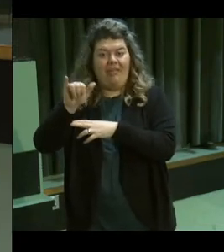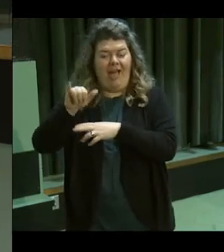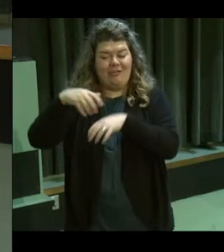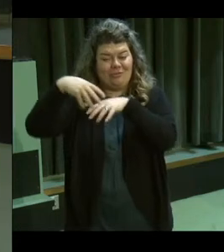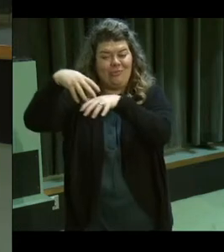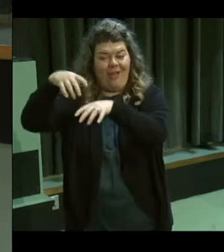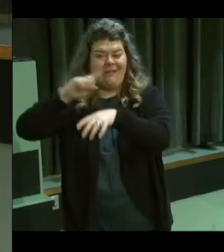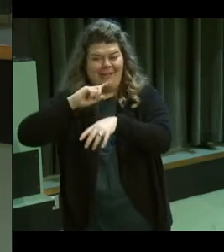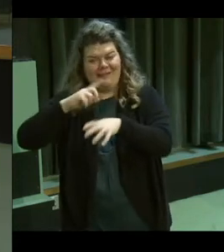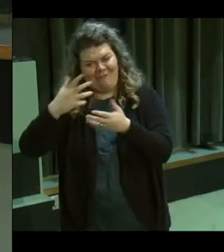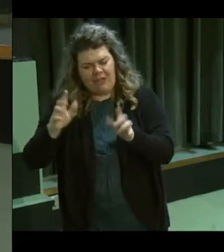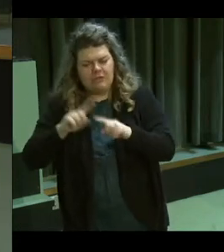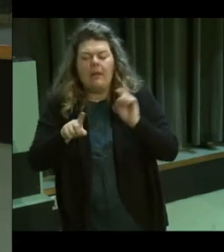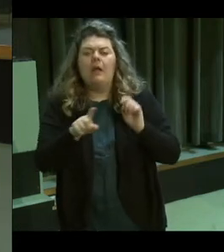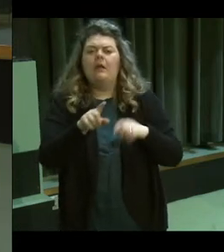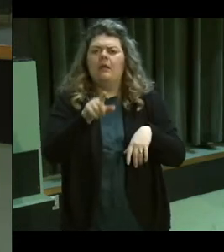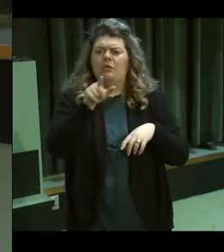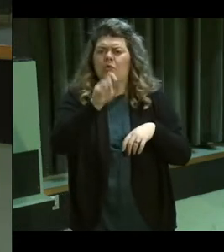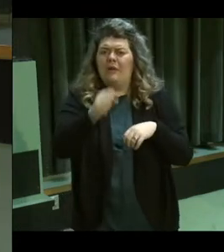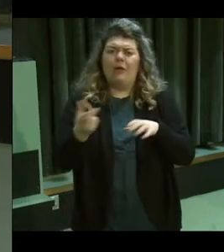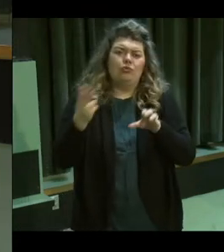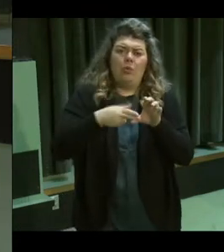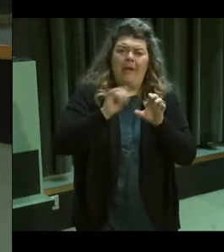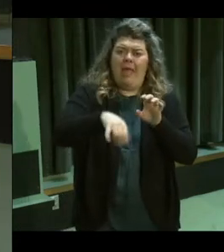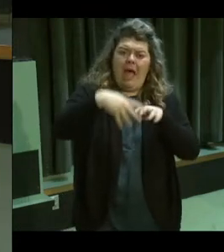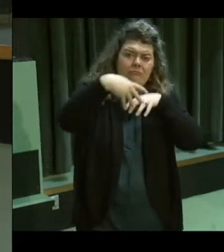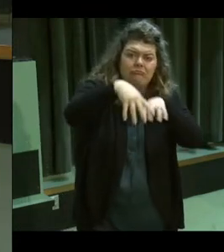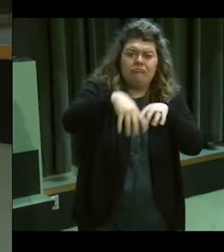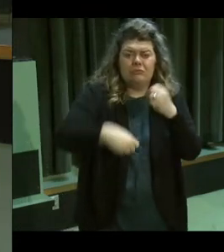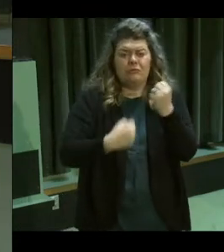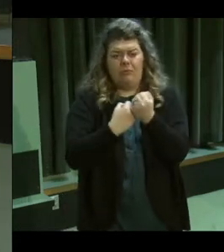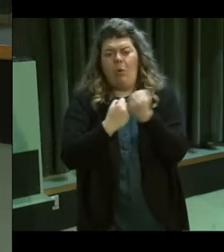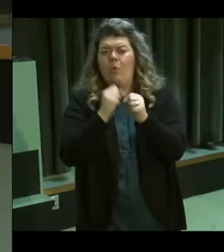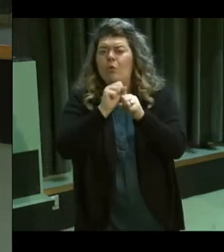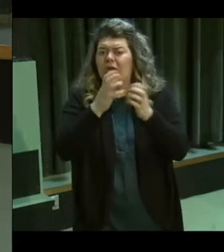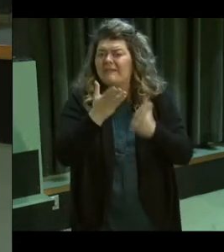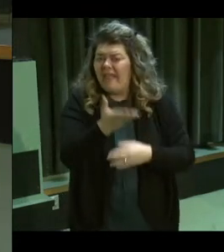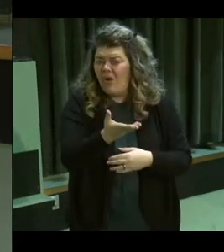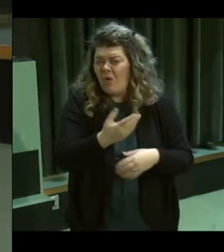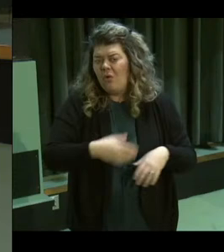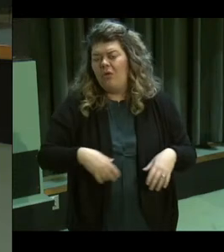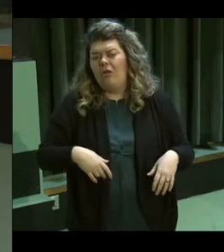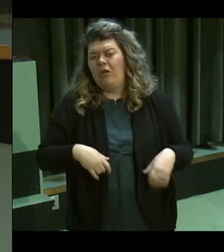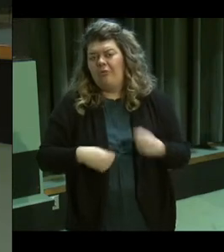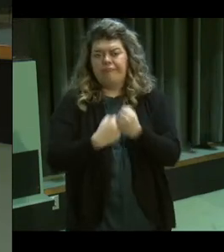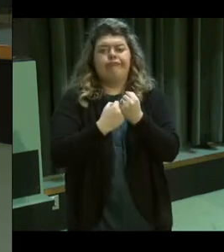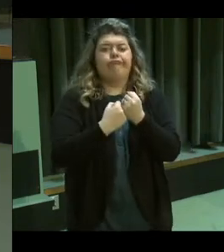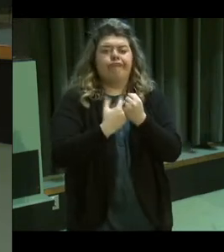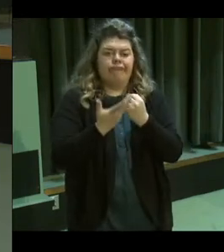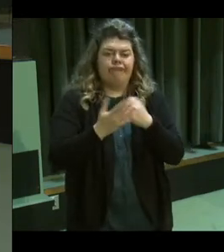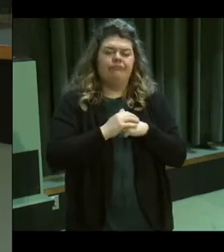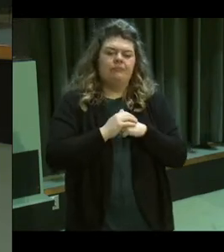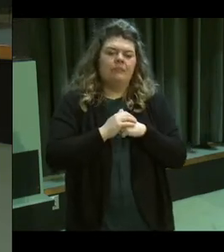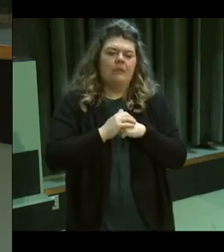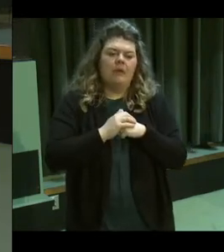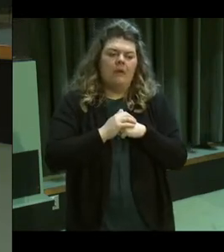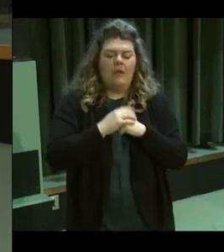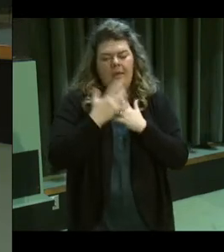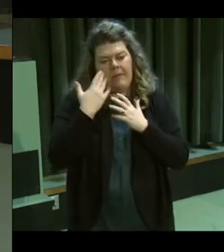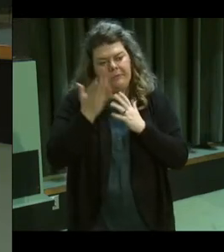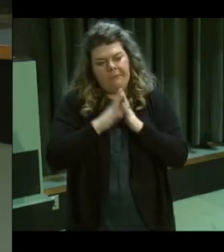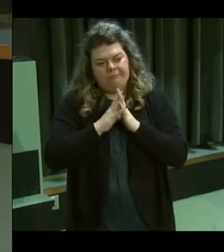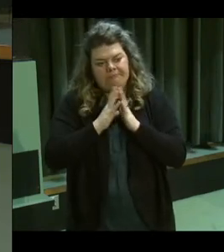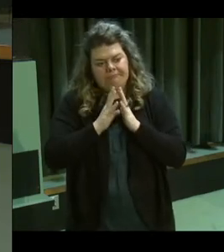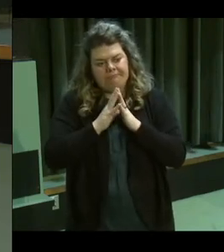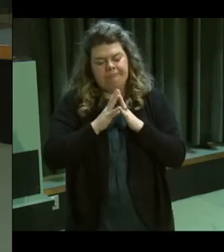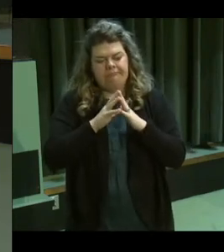line, and supporting the workers